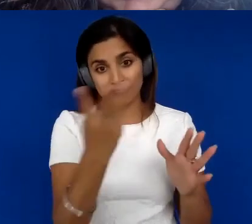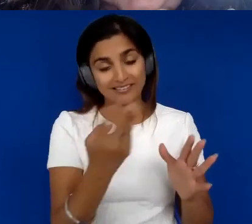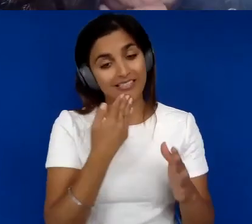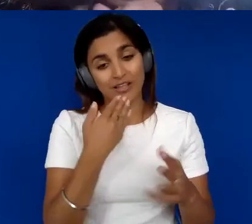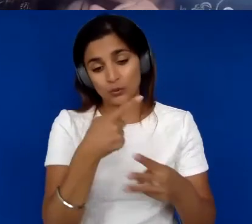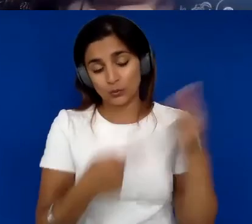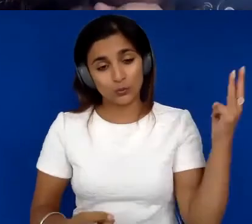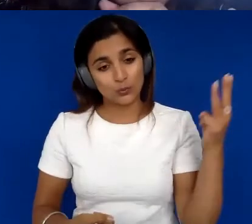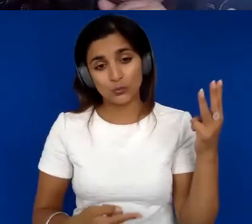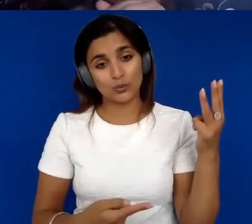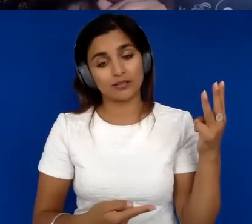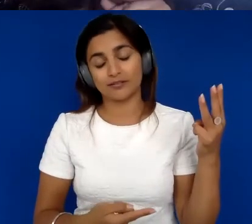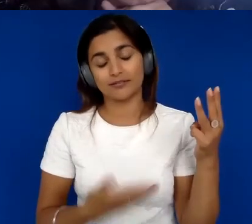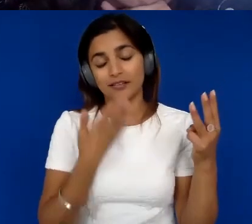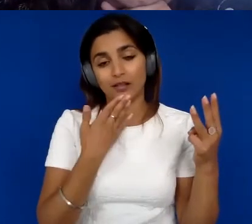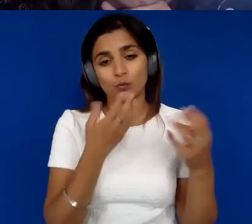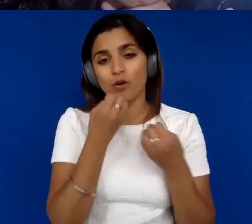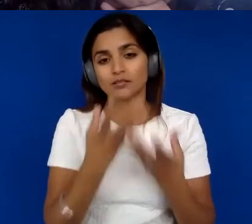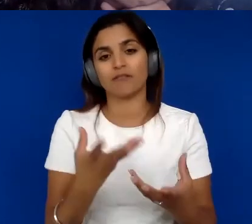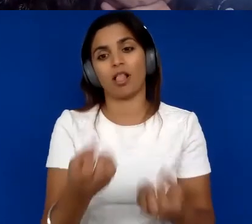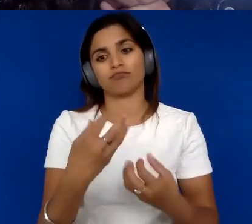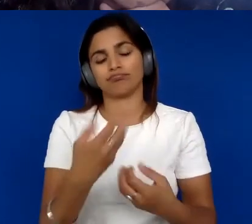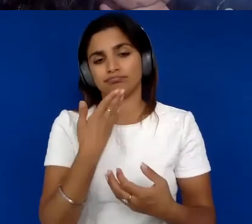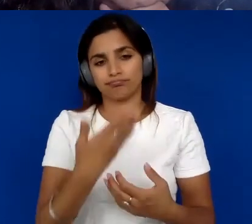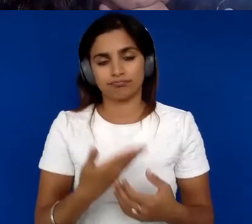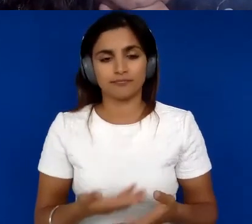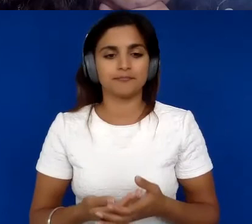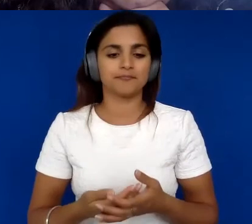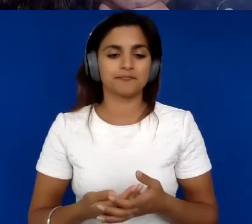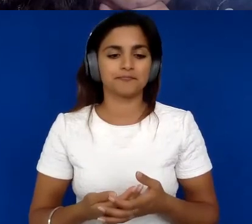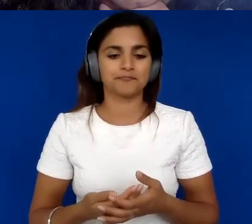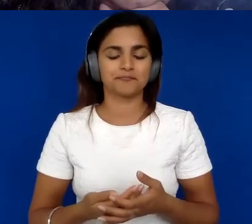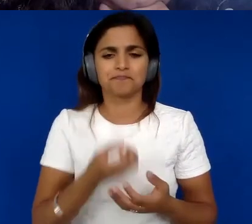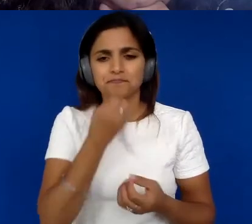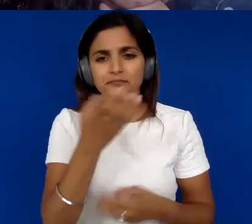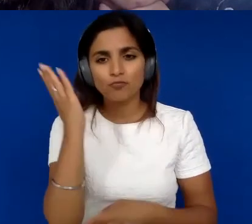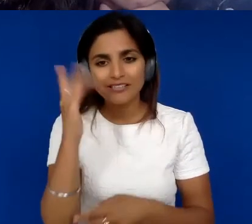and Jiya for this, for this great set of presentations great conversation all of